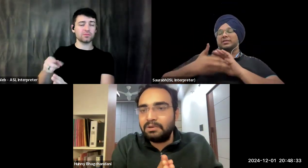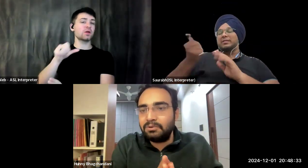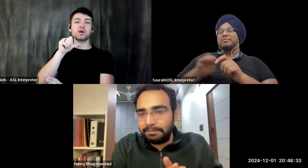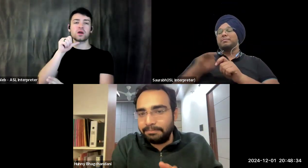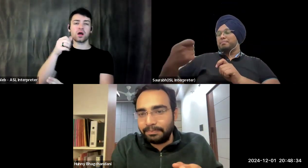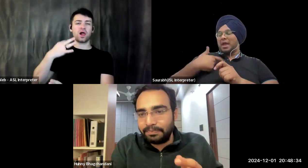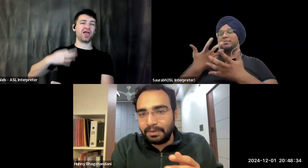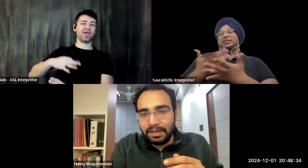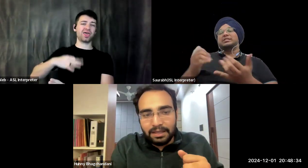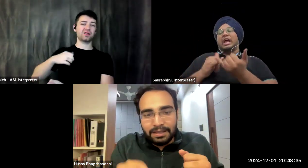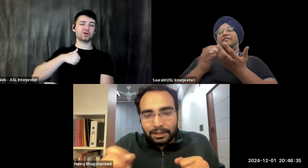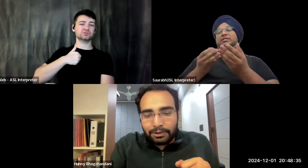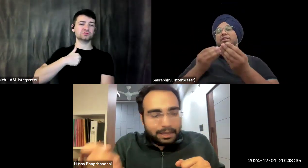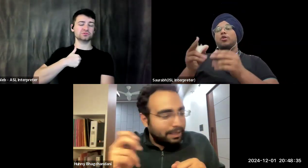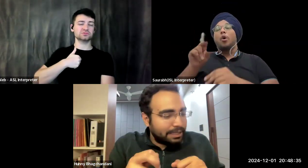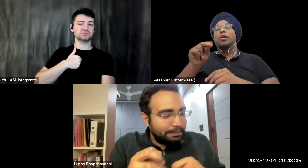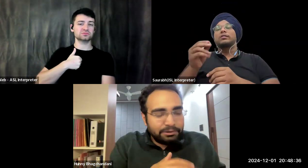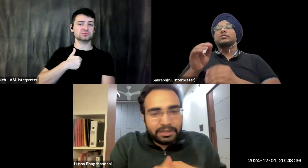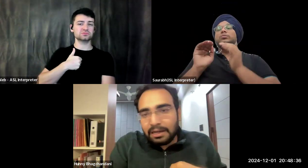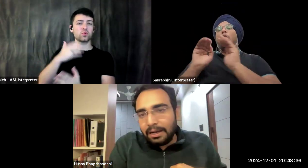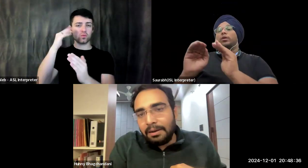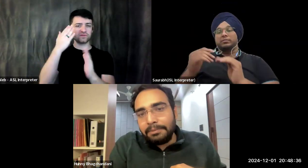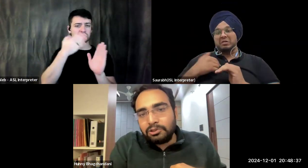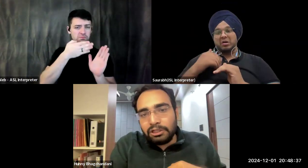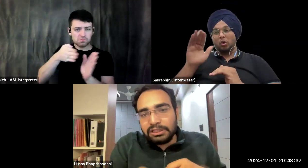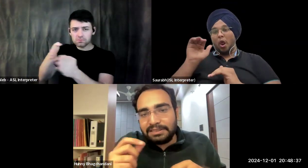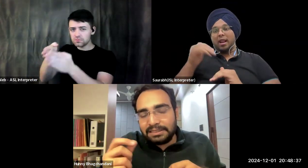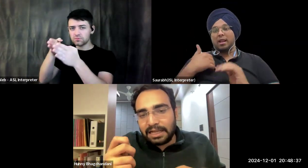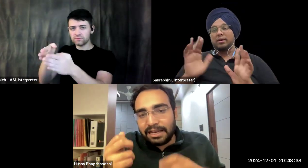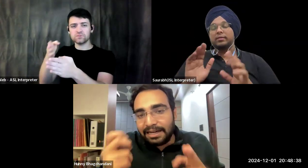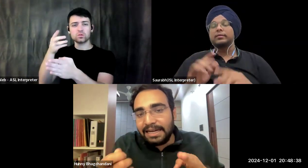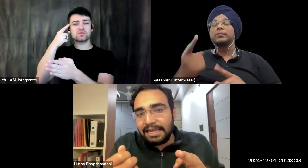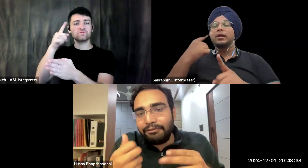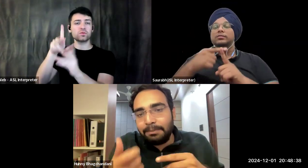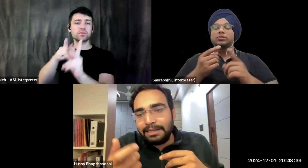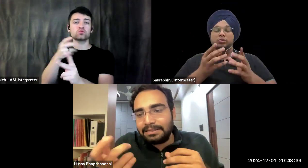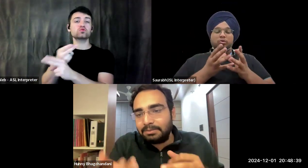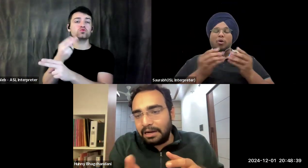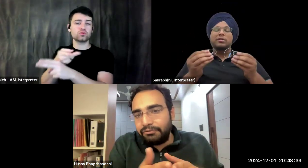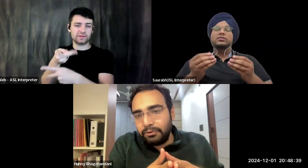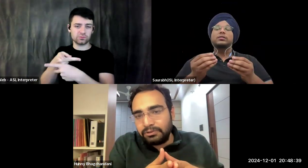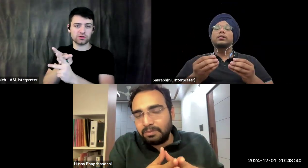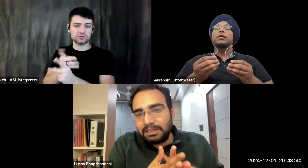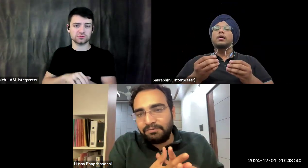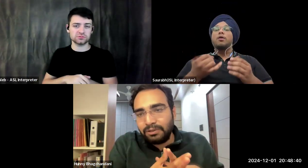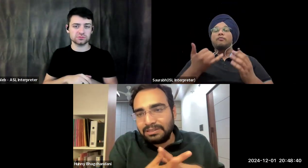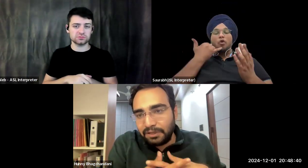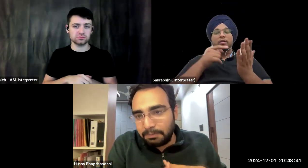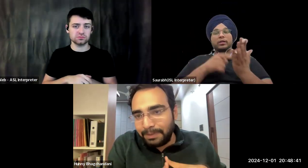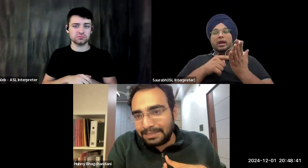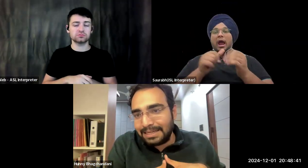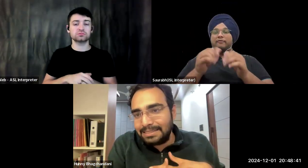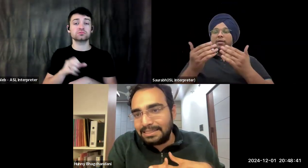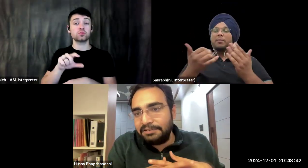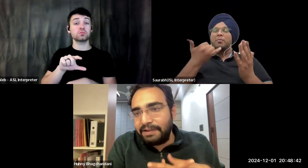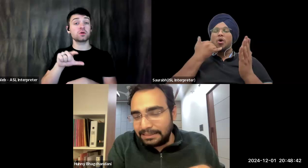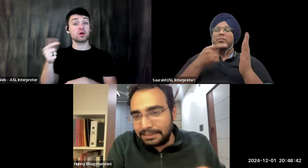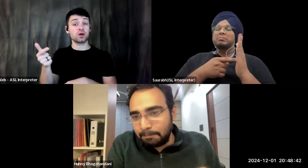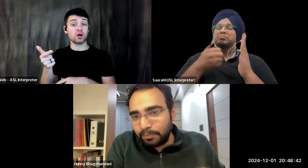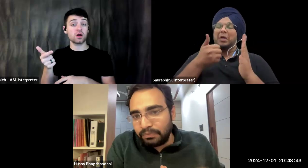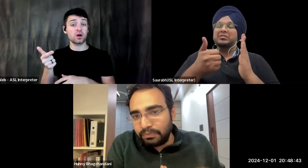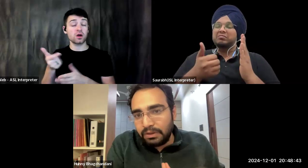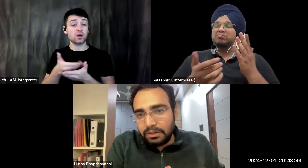to them. Okay coming to the solution which is readily available in the smartphone. Smartphone is one of the best assisted device